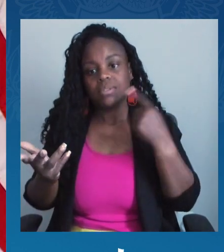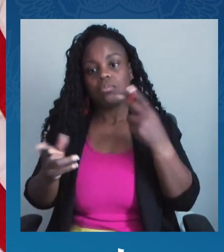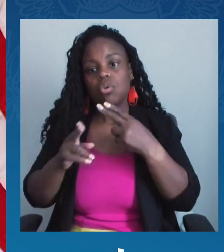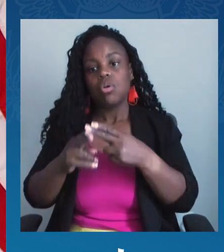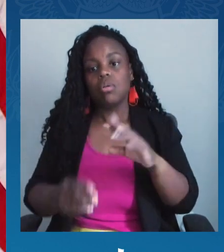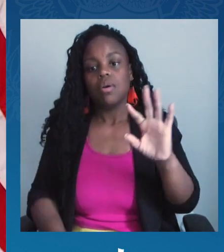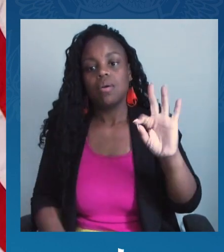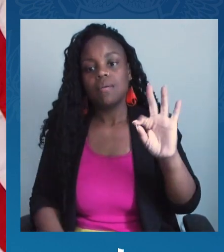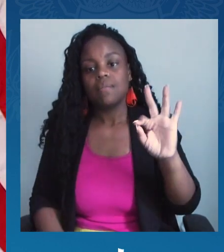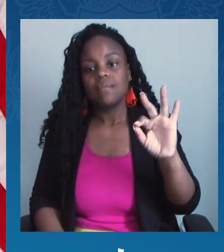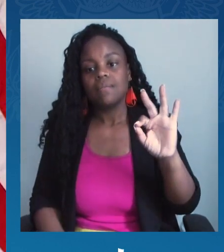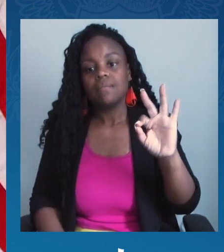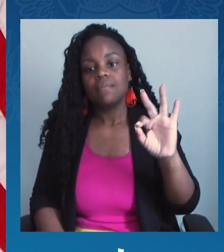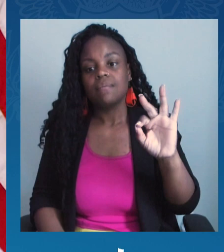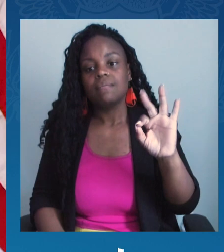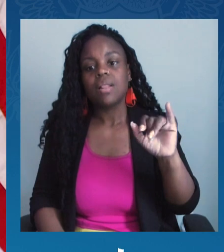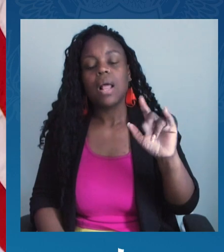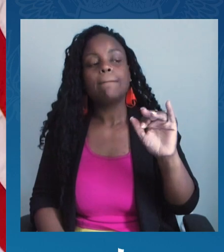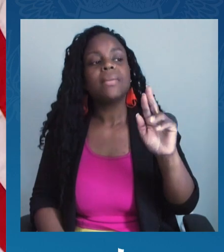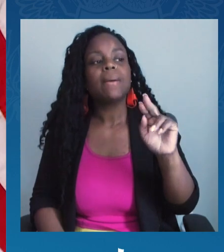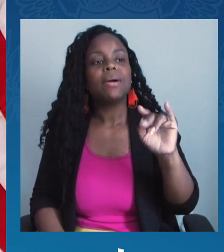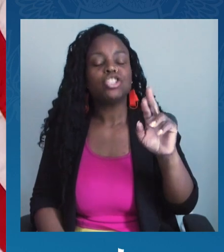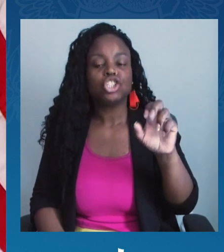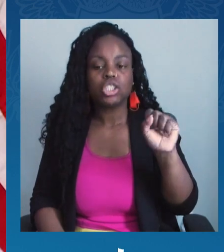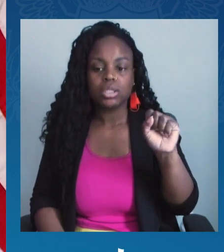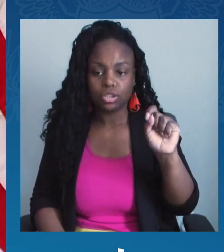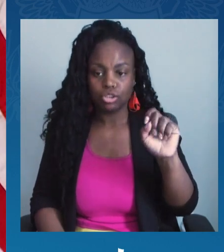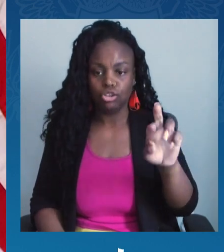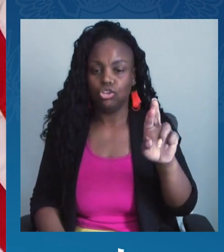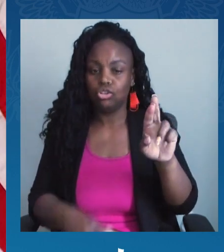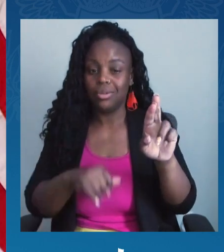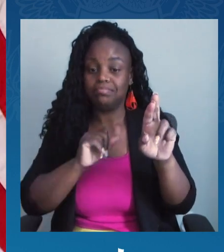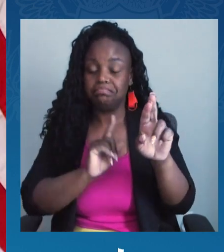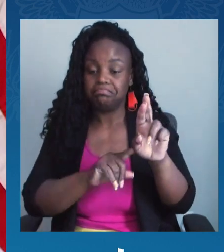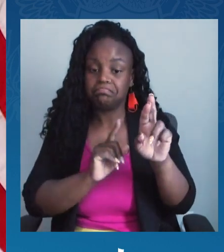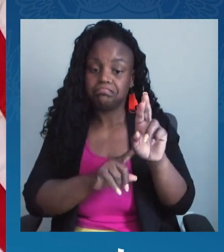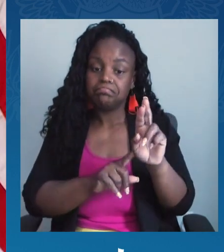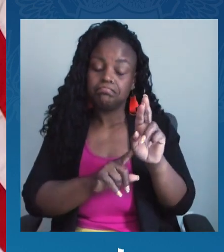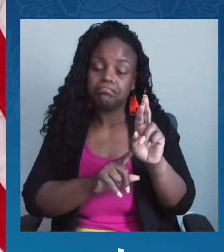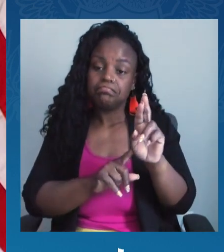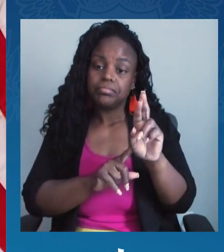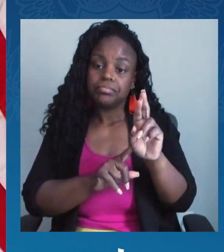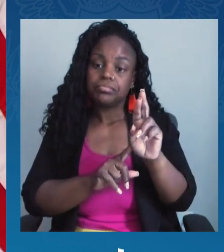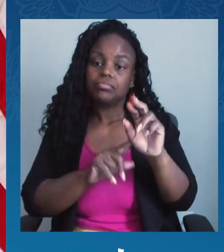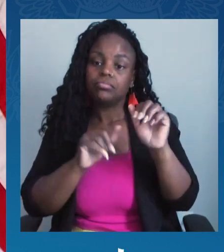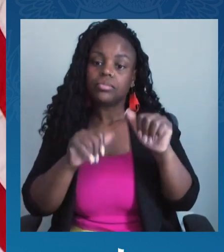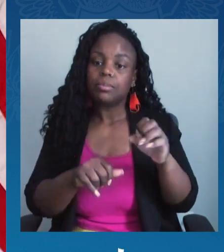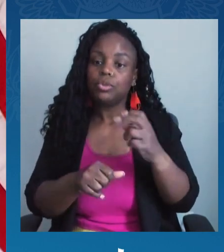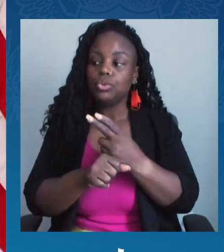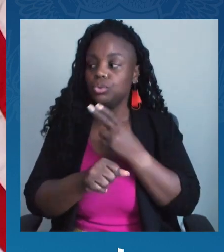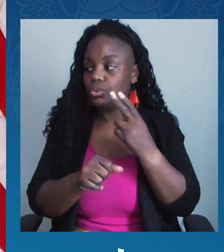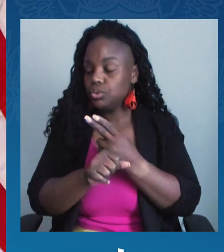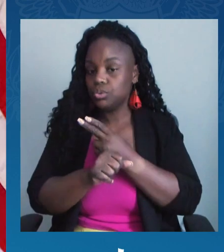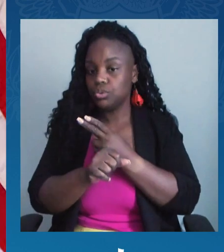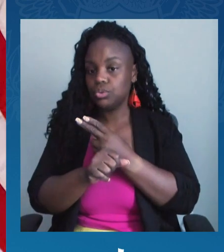and it can be and has been often used as an obstruction to getting good legislation passed. Our president, Joe Biden,